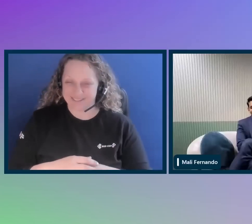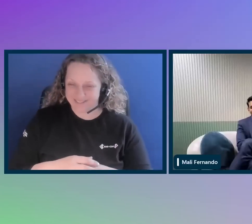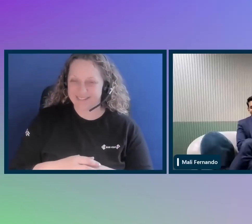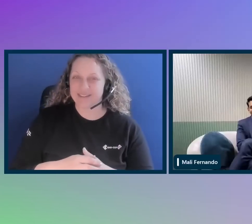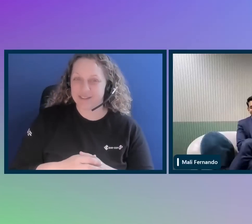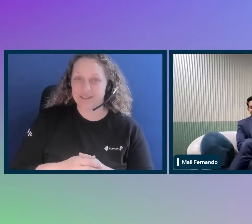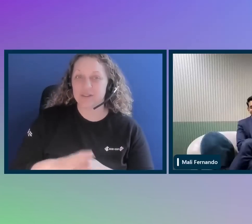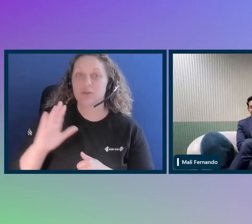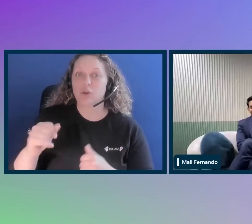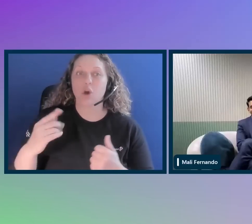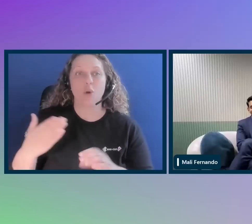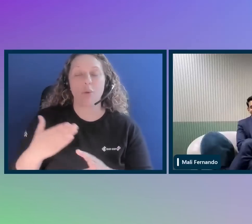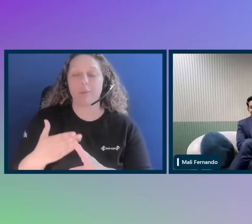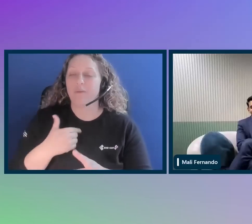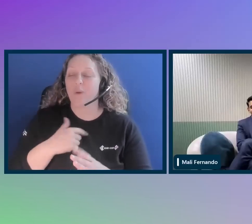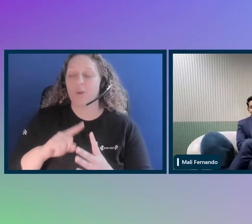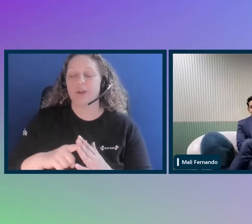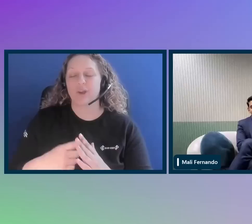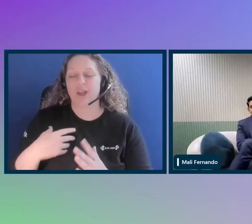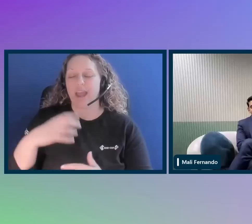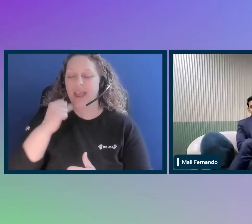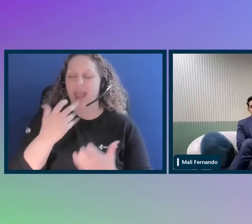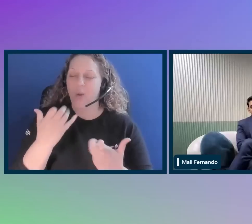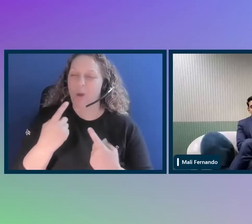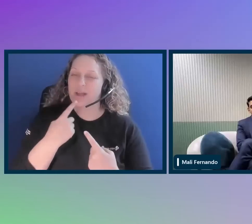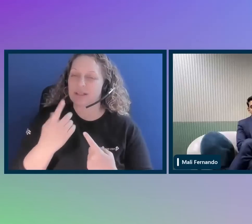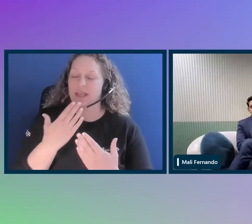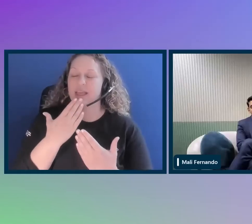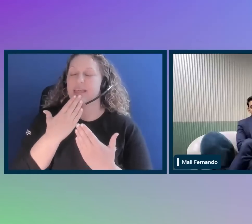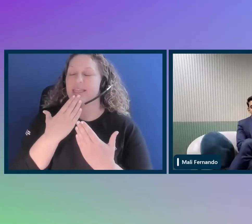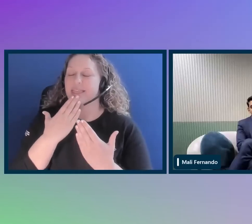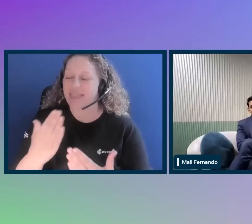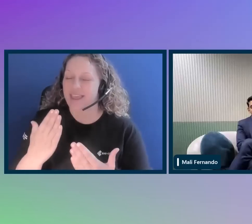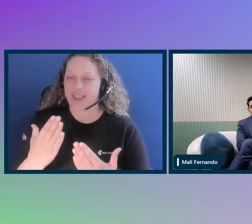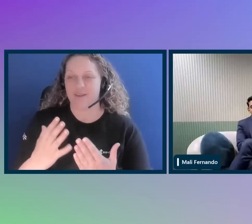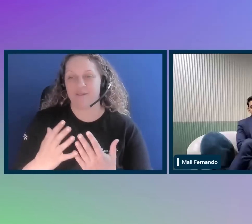So before we get started, I guess, I wanted to say thank you very much to Mali,